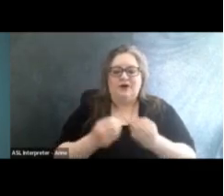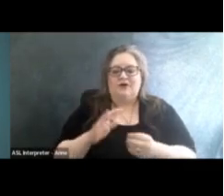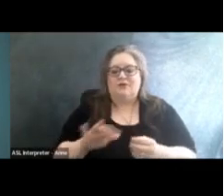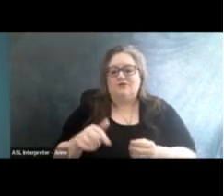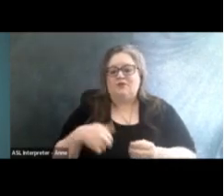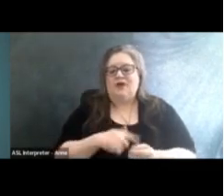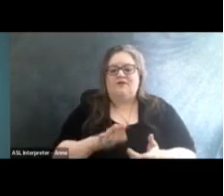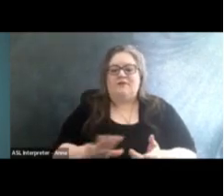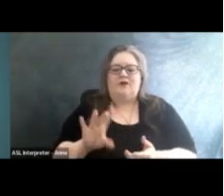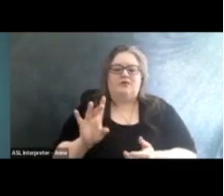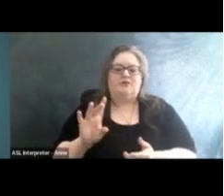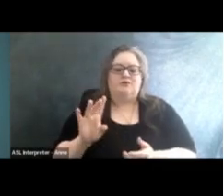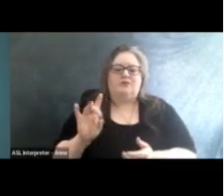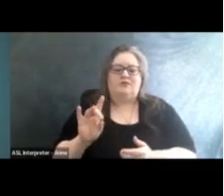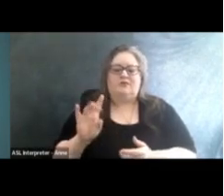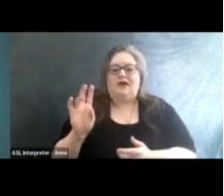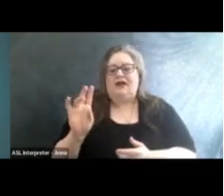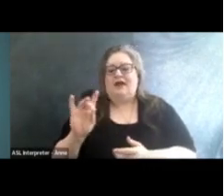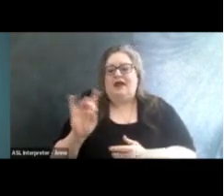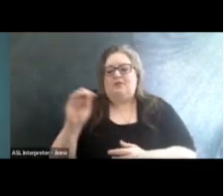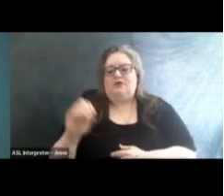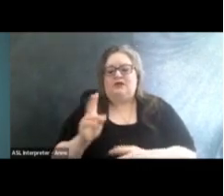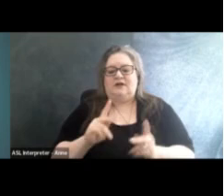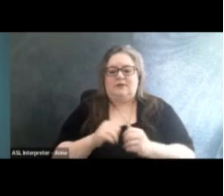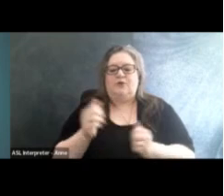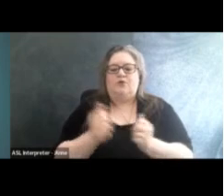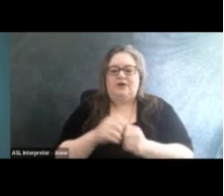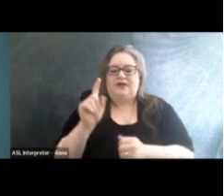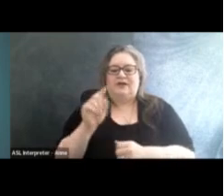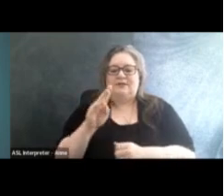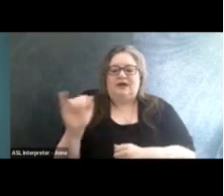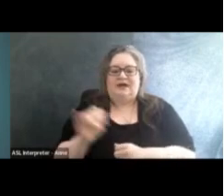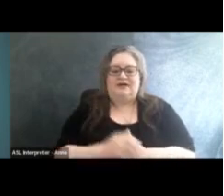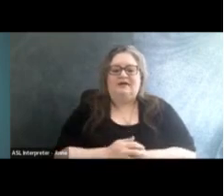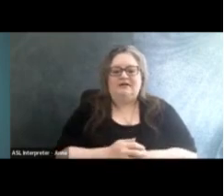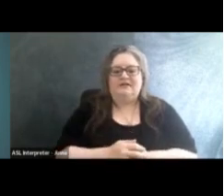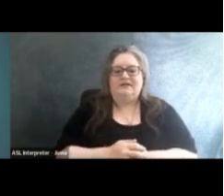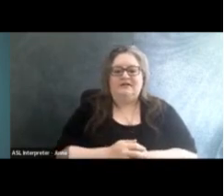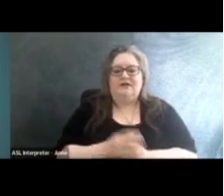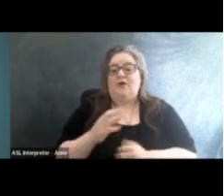people with a traumatic brain injury or some other disability